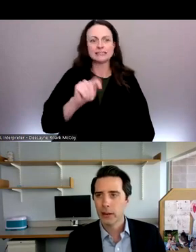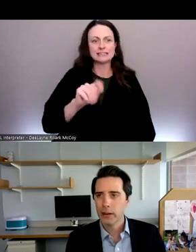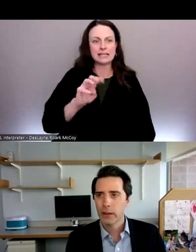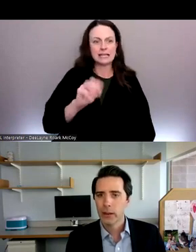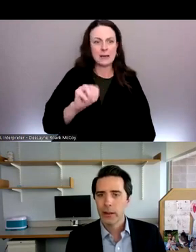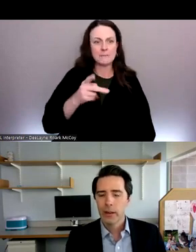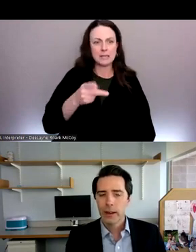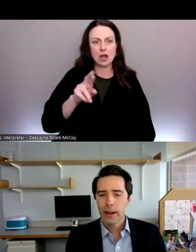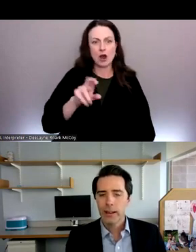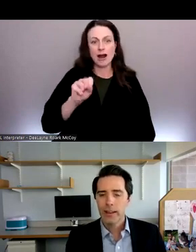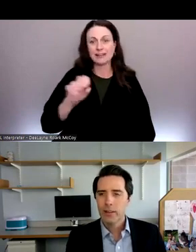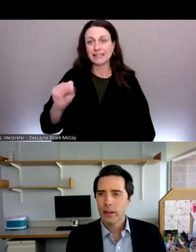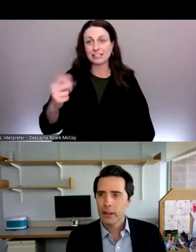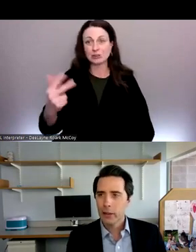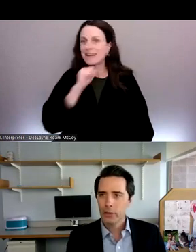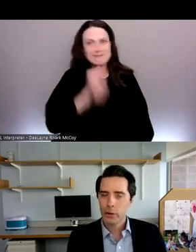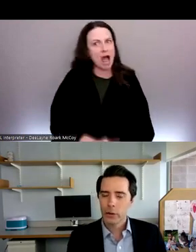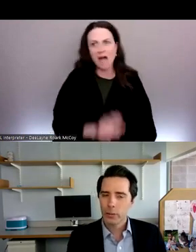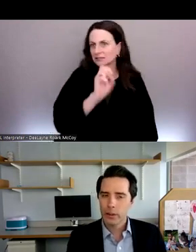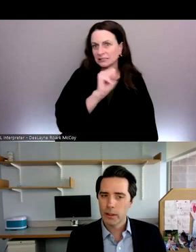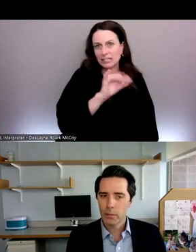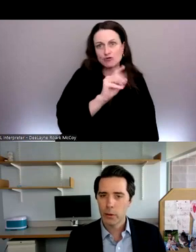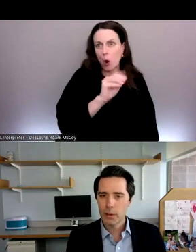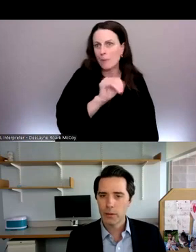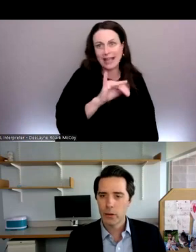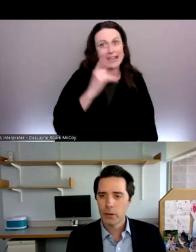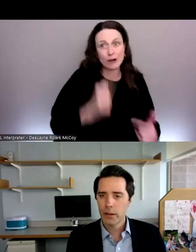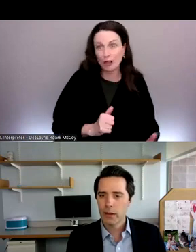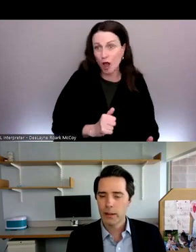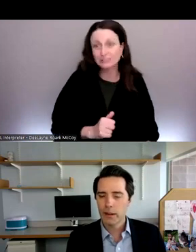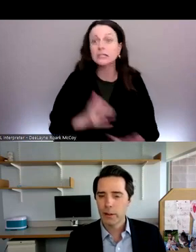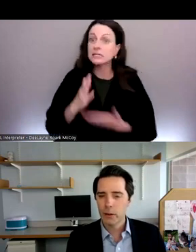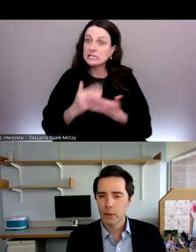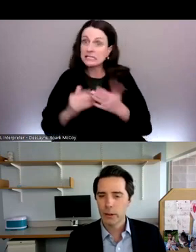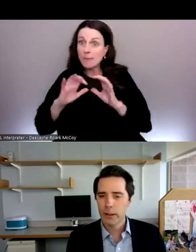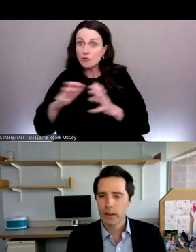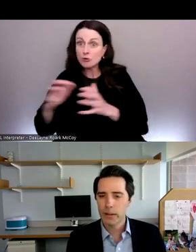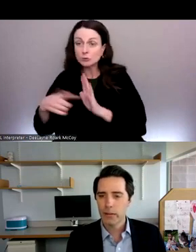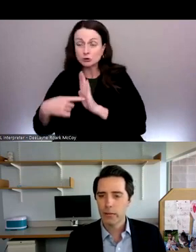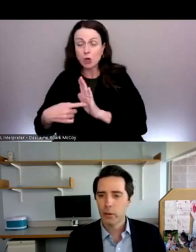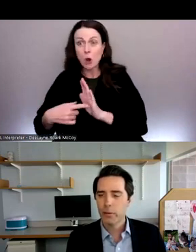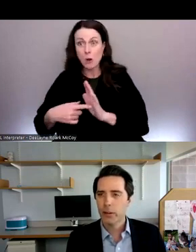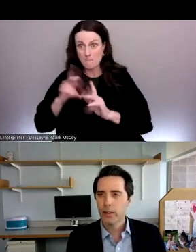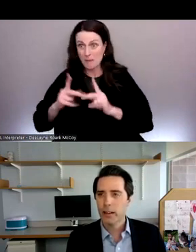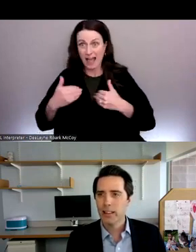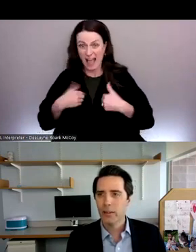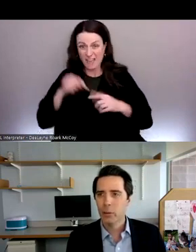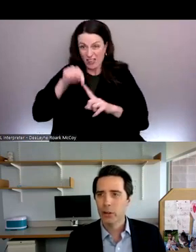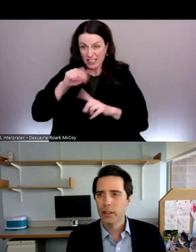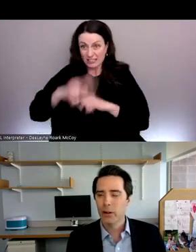loss and it's very controversial but some groups have shown that individuals with